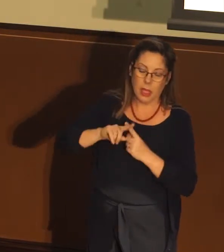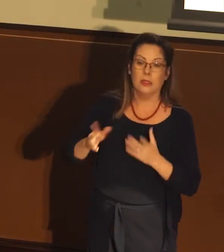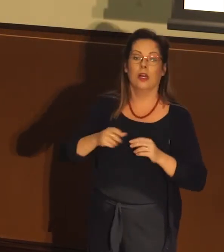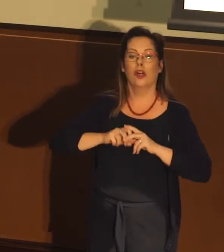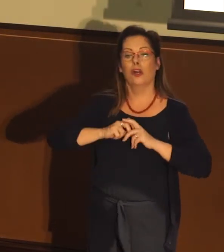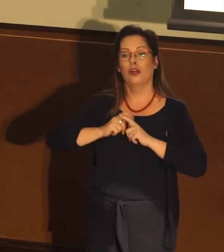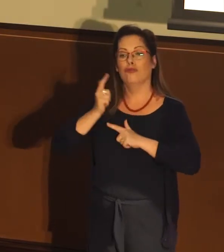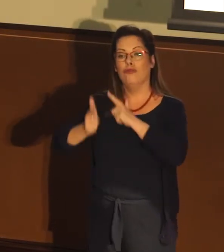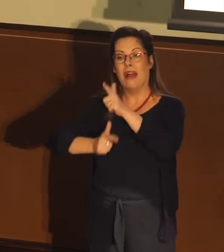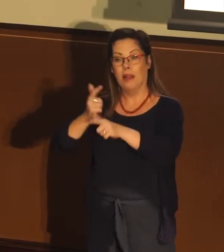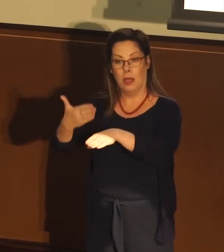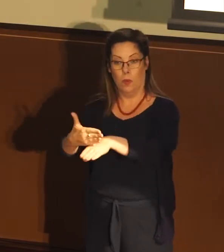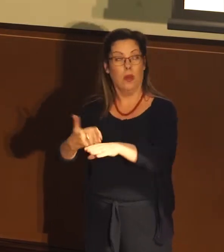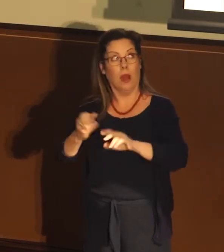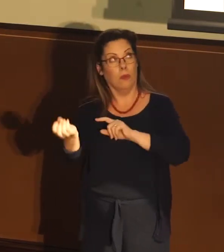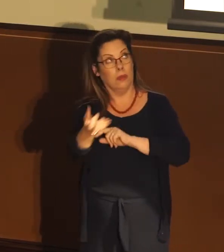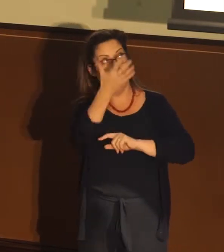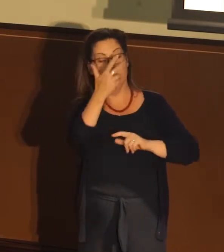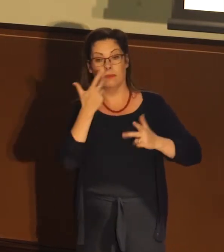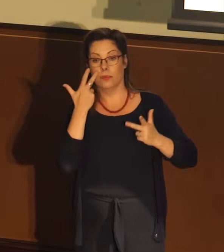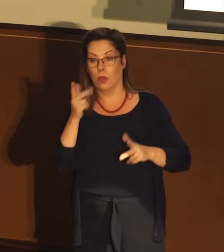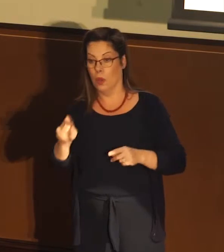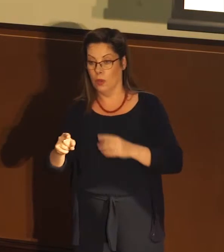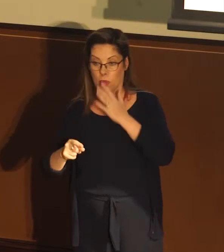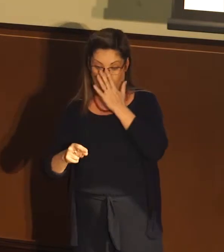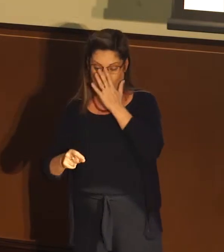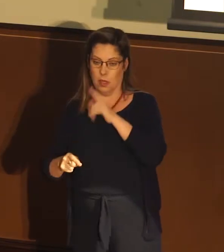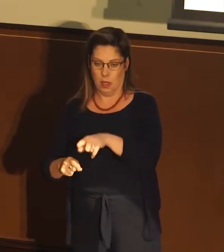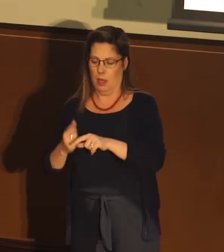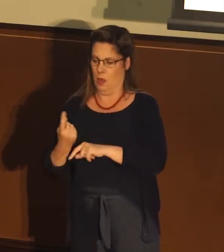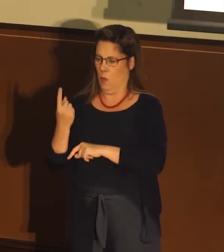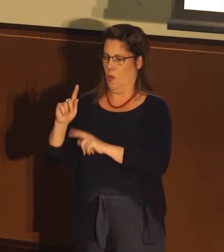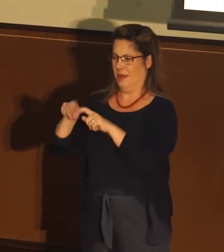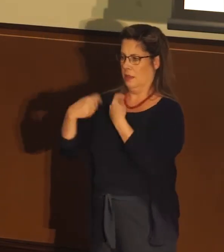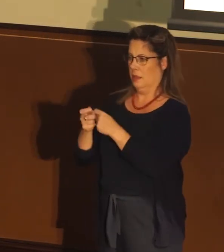which I will have a slide for....a little bit shortly. Which was....it came from one of our team members themselves